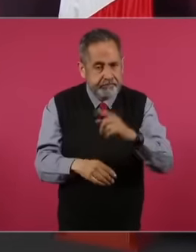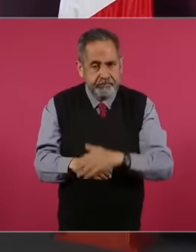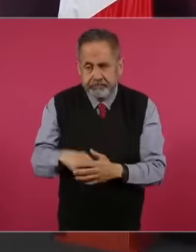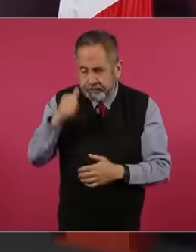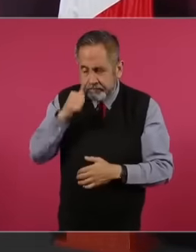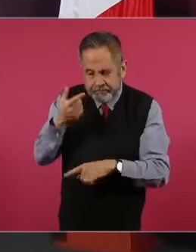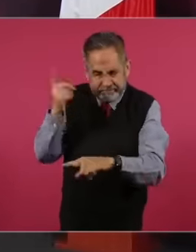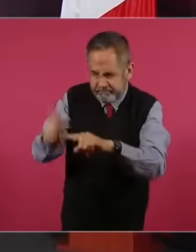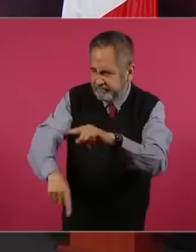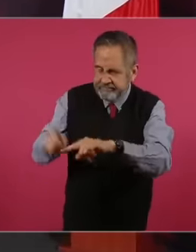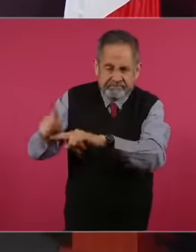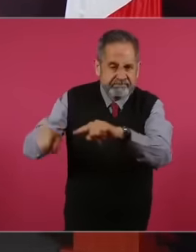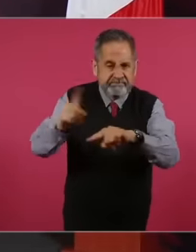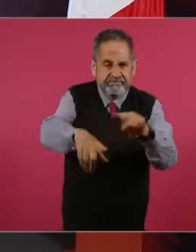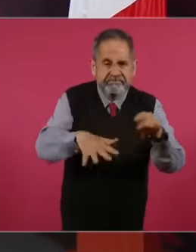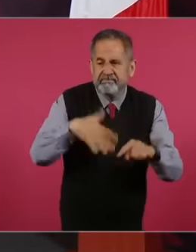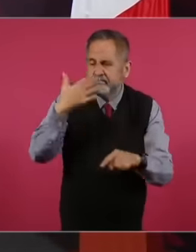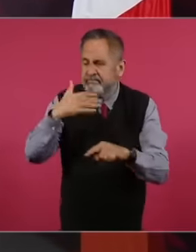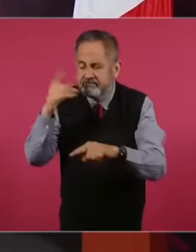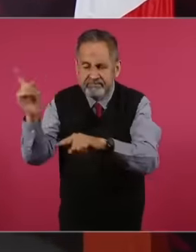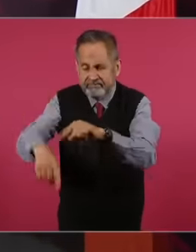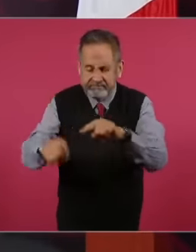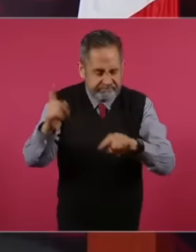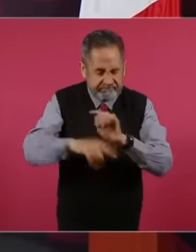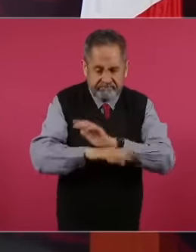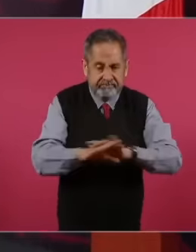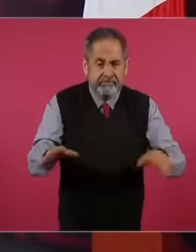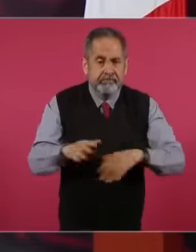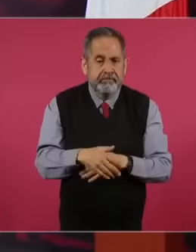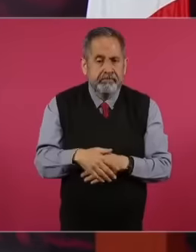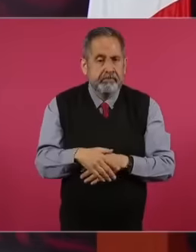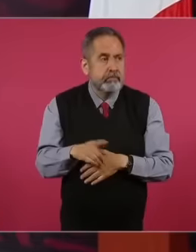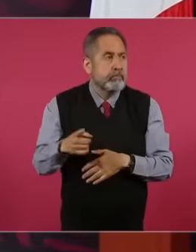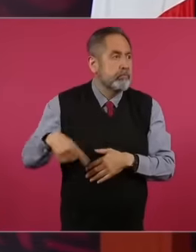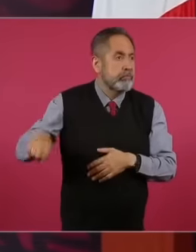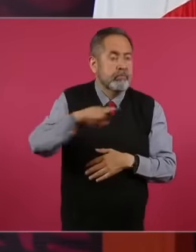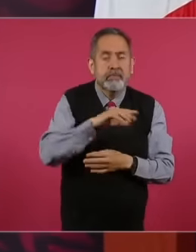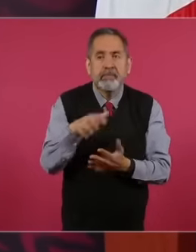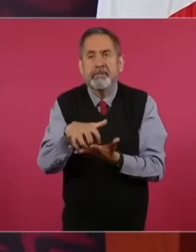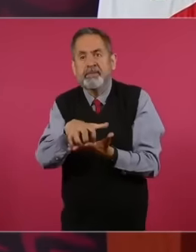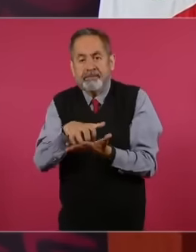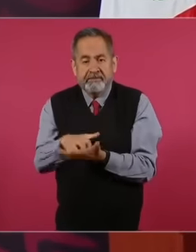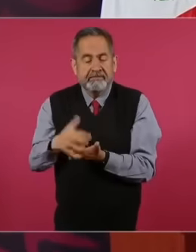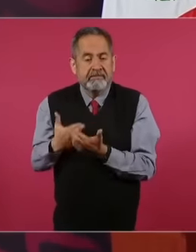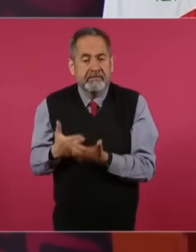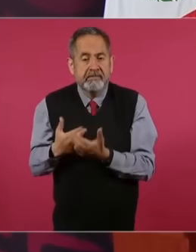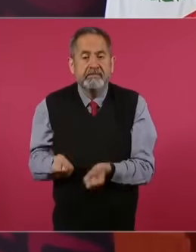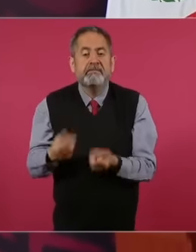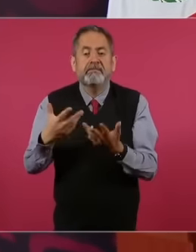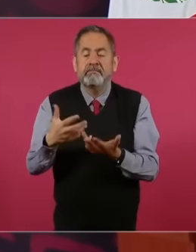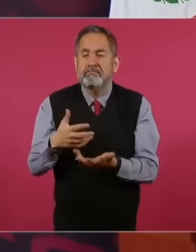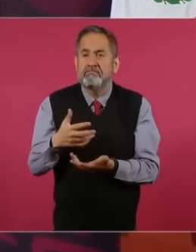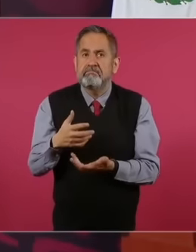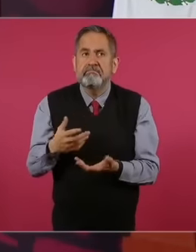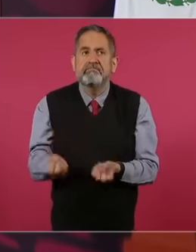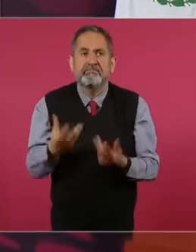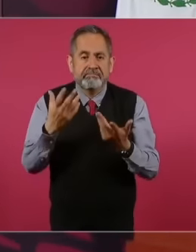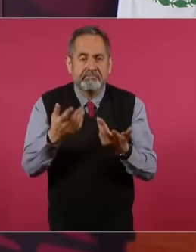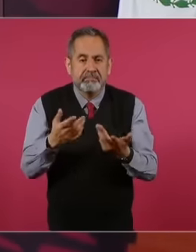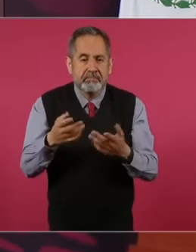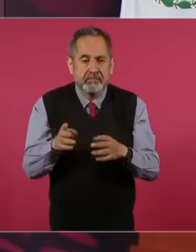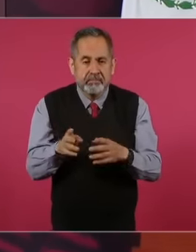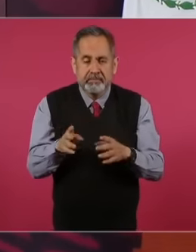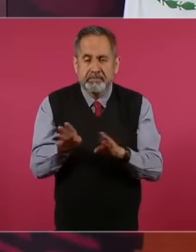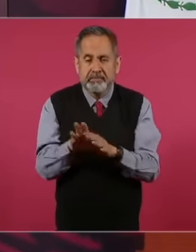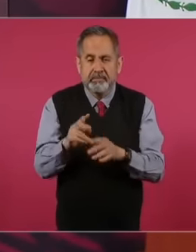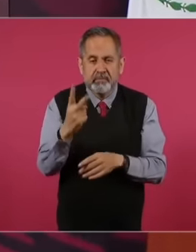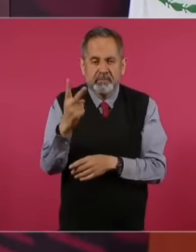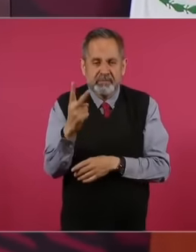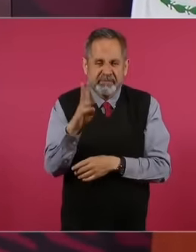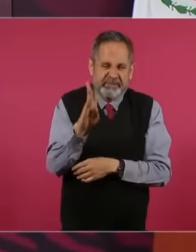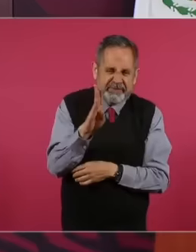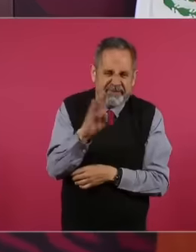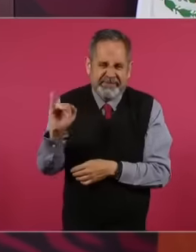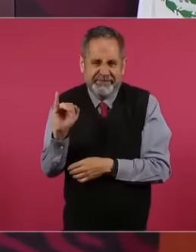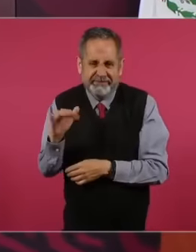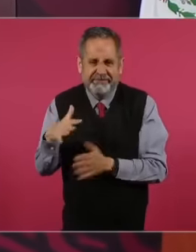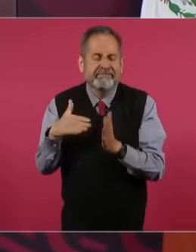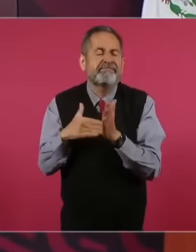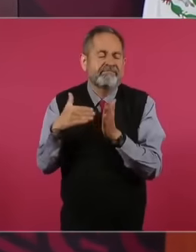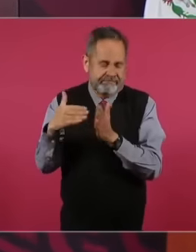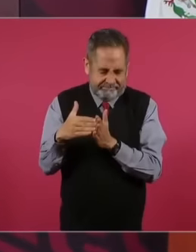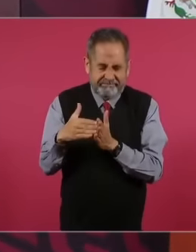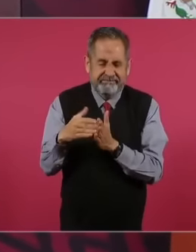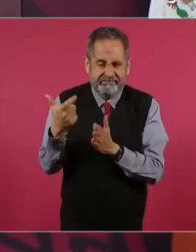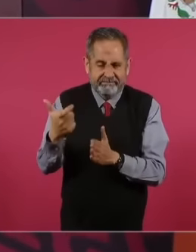corruption we consider that we have saved ourselves by fighting corruption 2 billion pesos